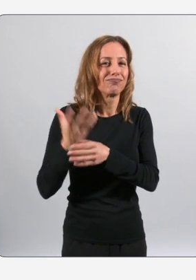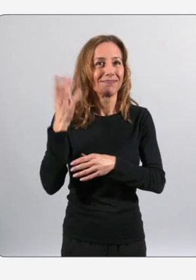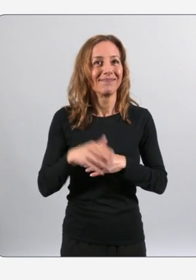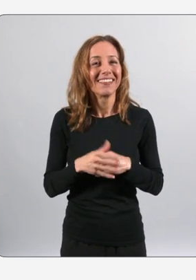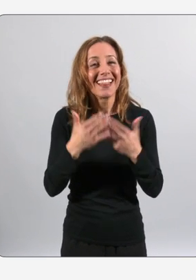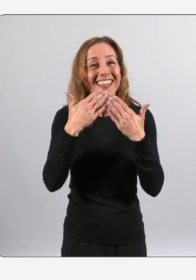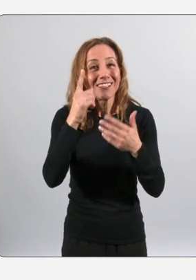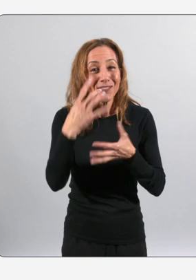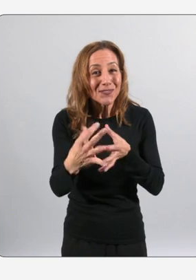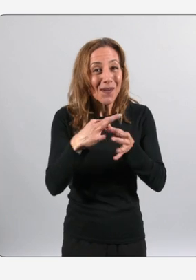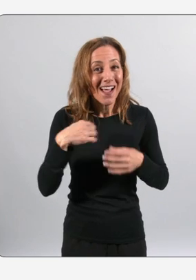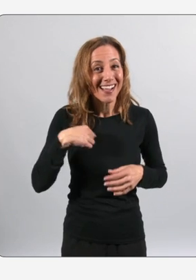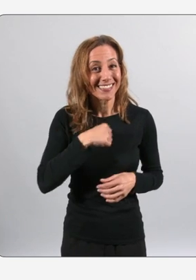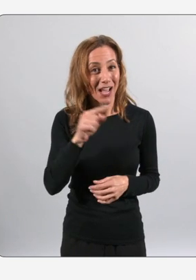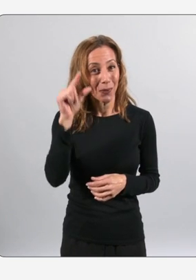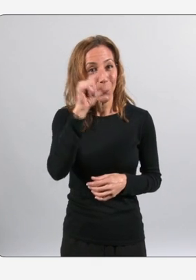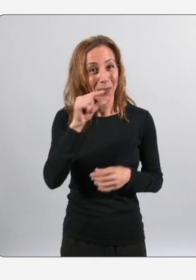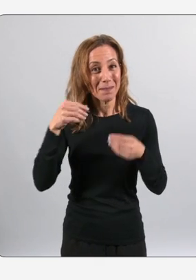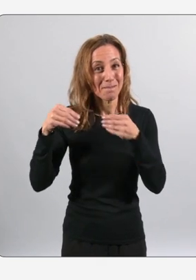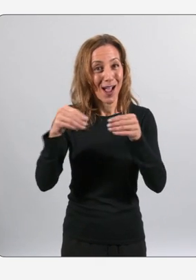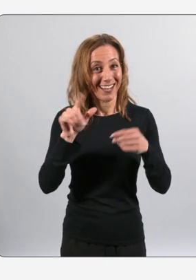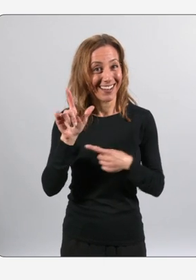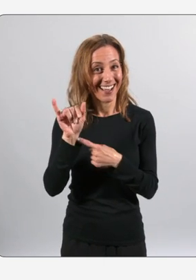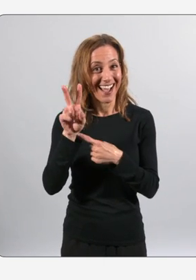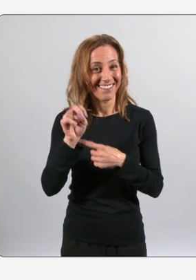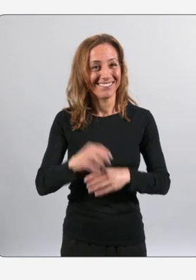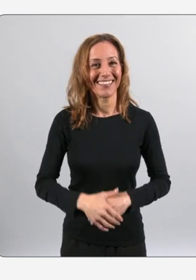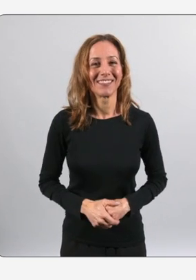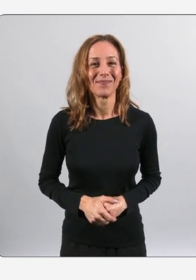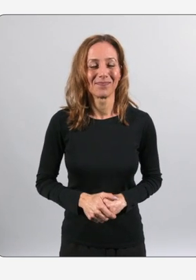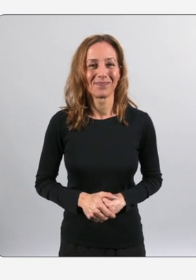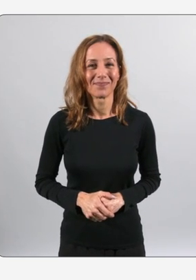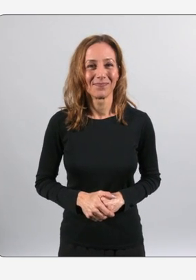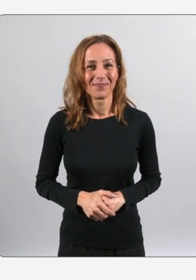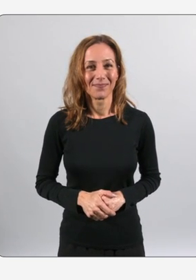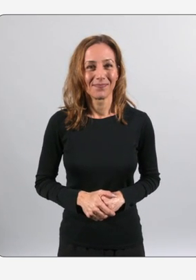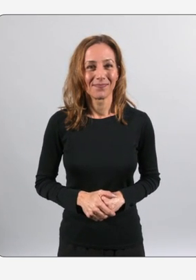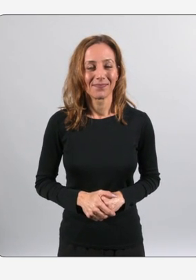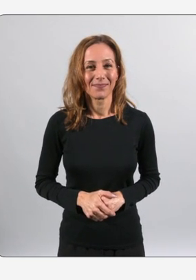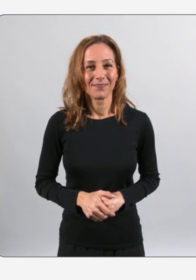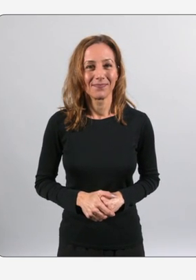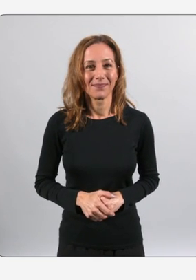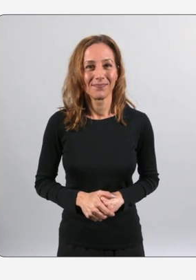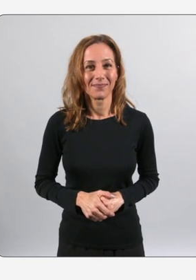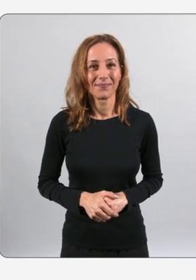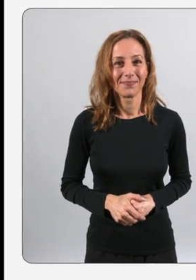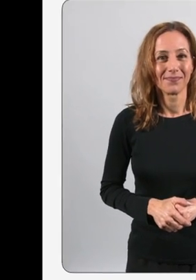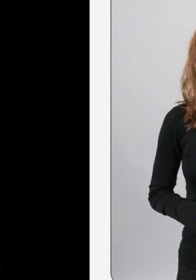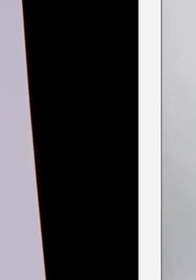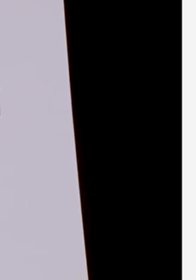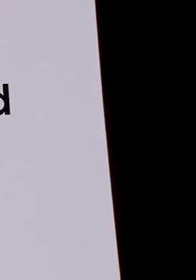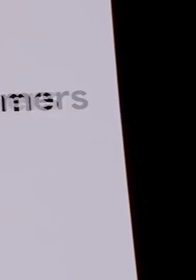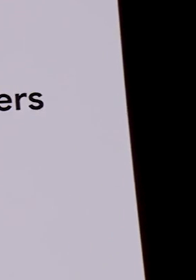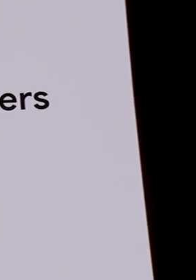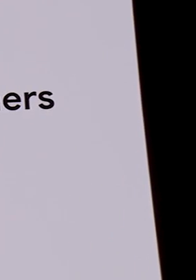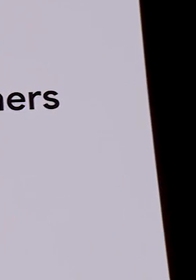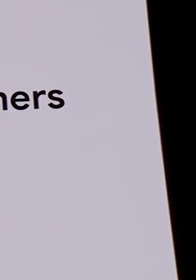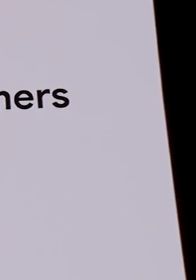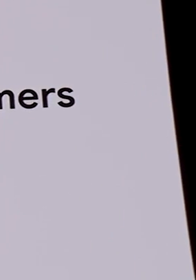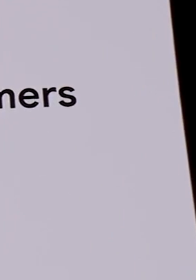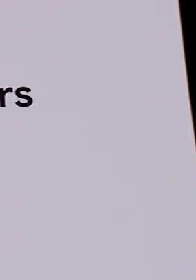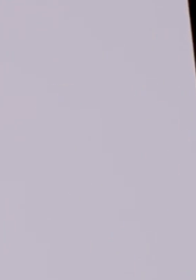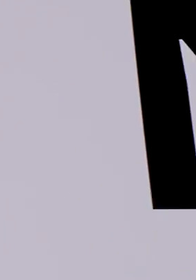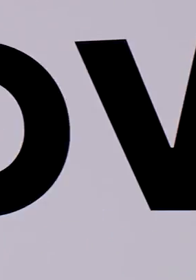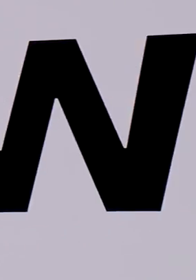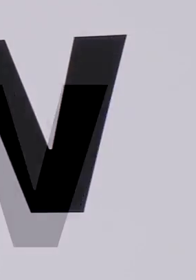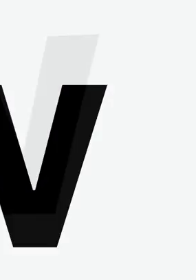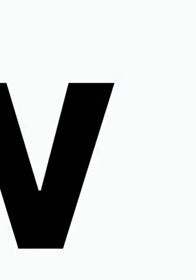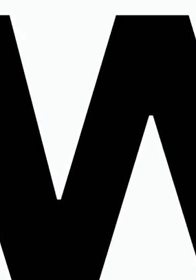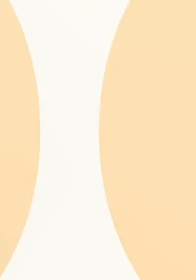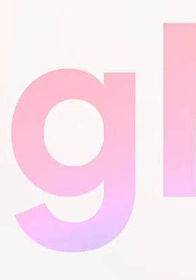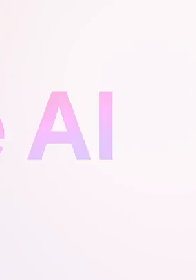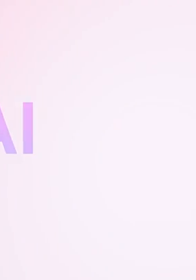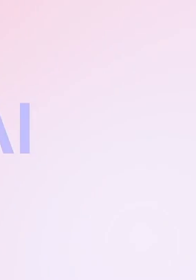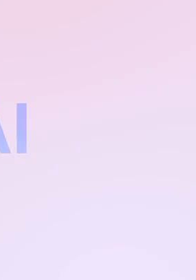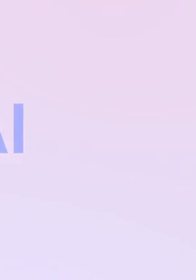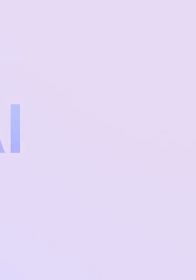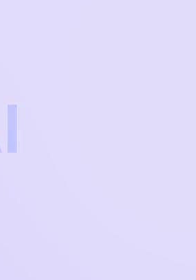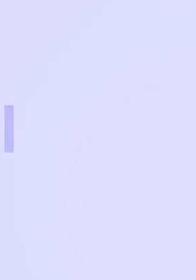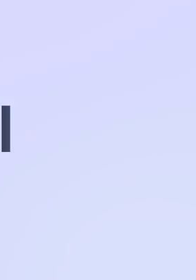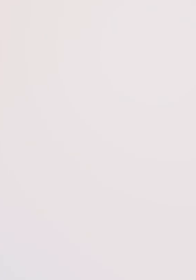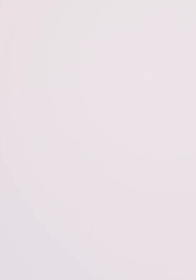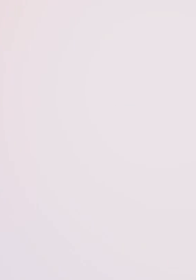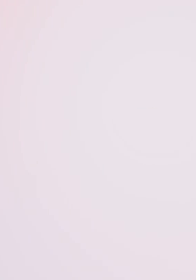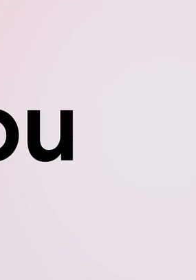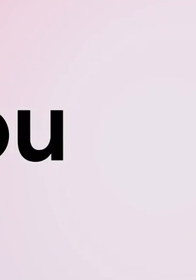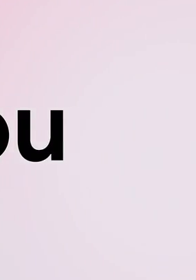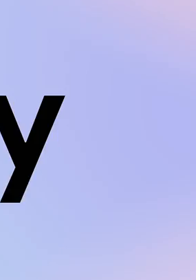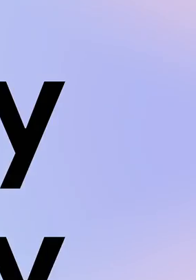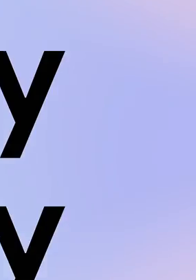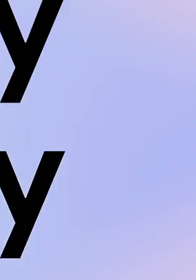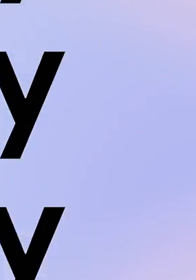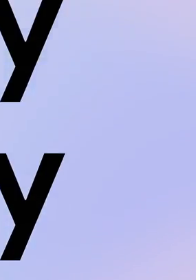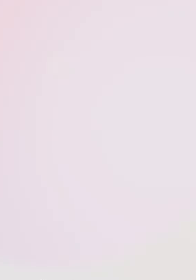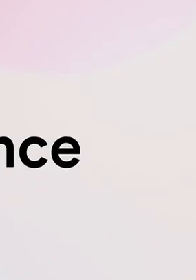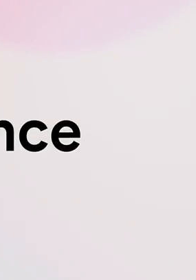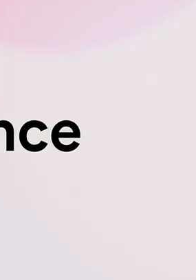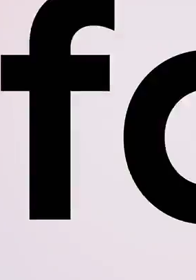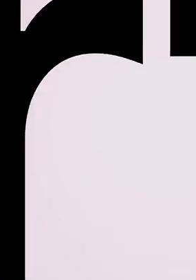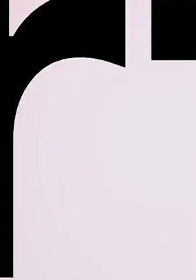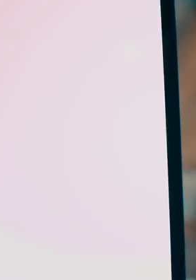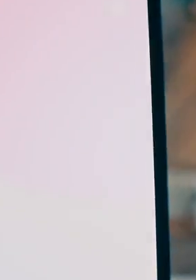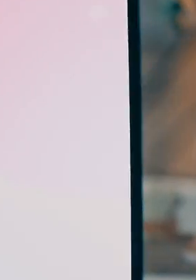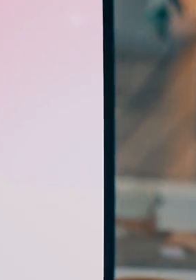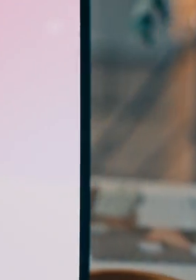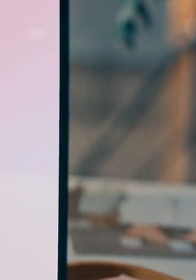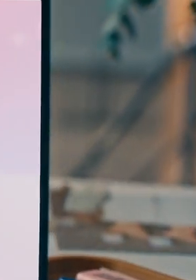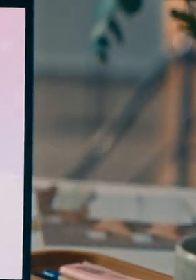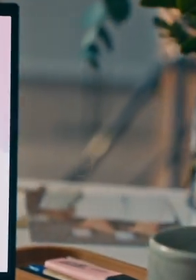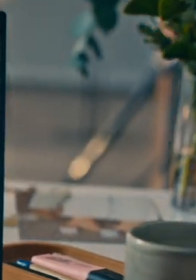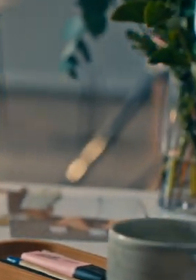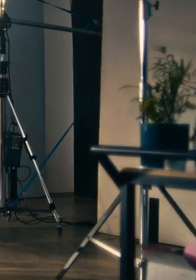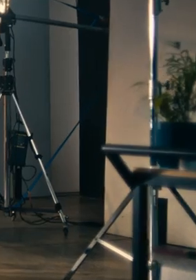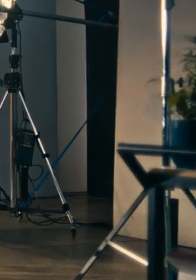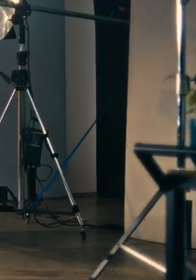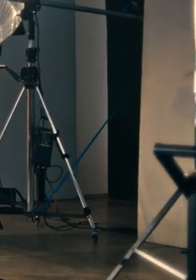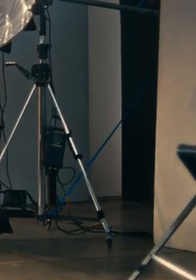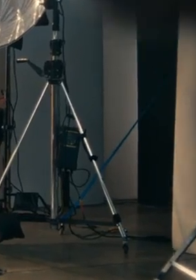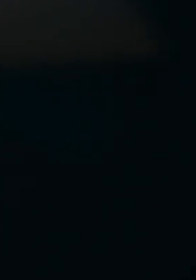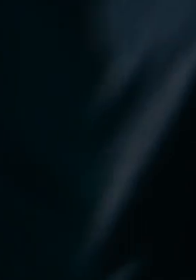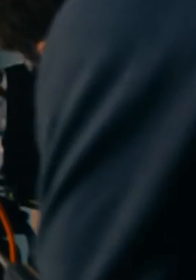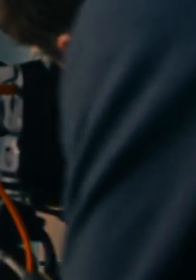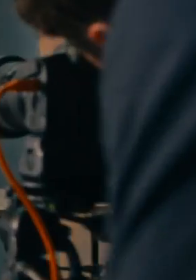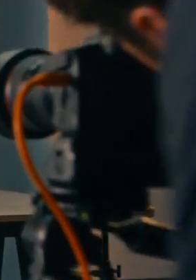Google Marketing Live. [Cheers